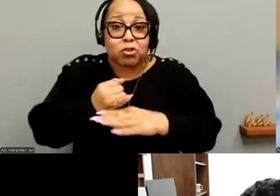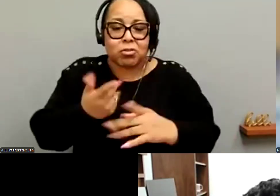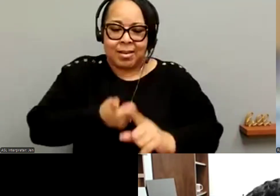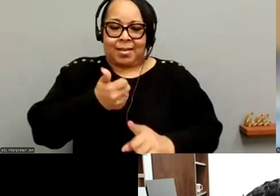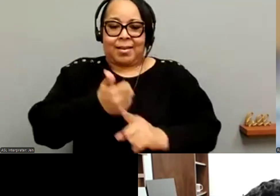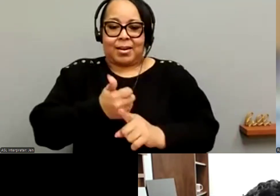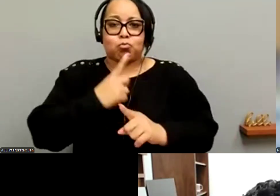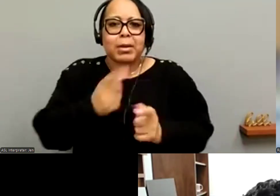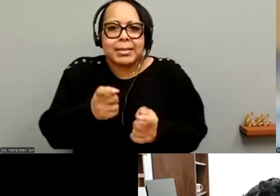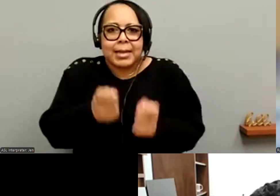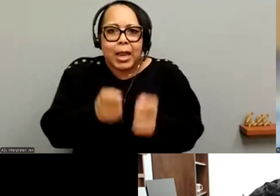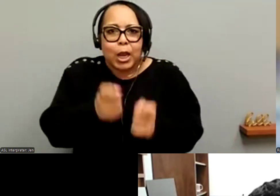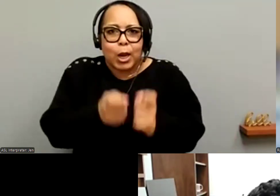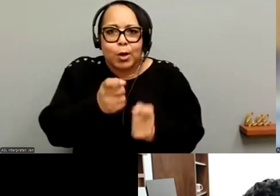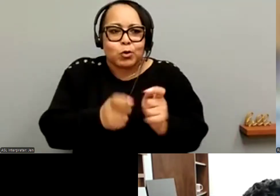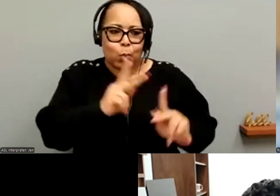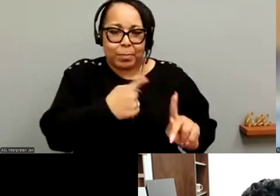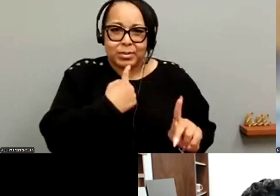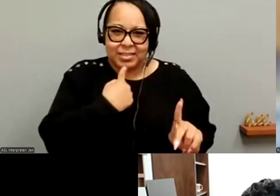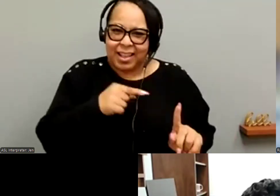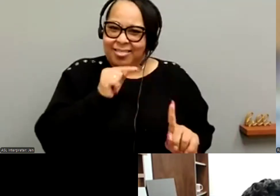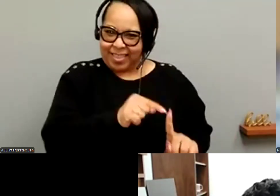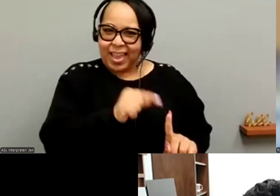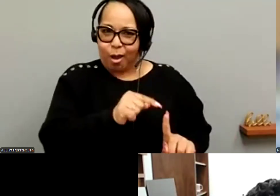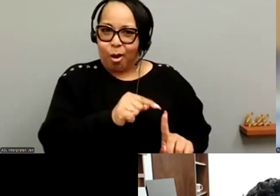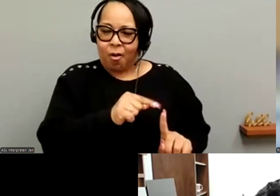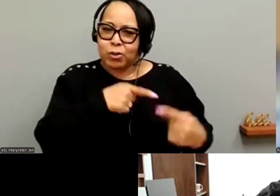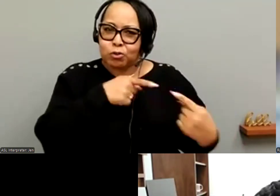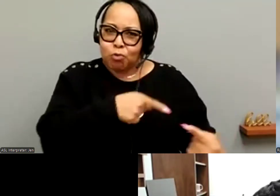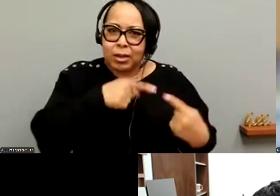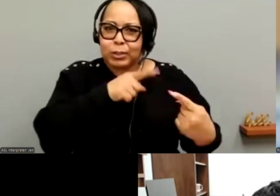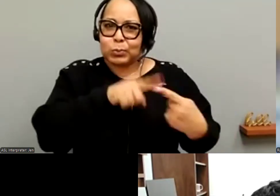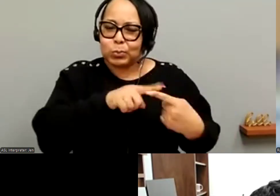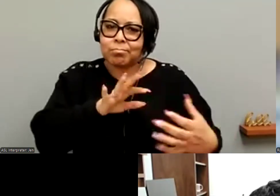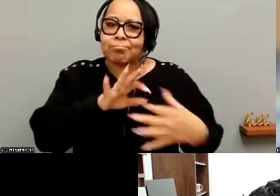13:13:18 tailored to what people say they 13:13:22 are struggling to access.